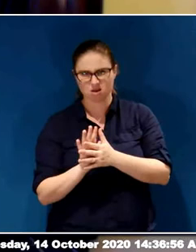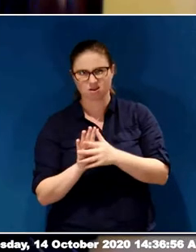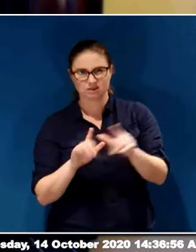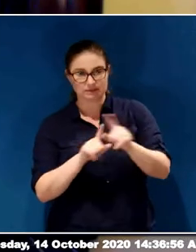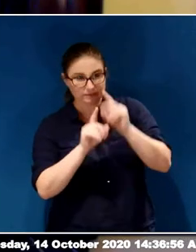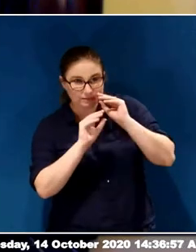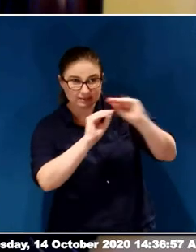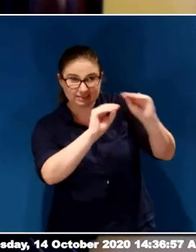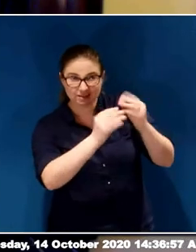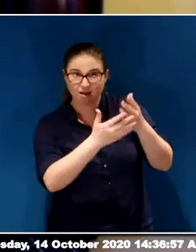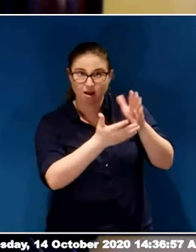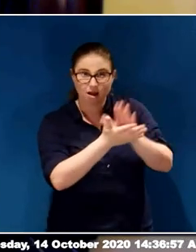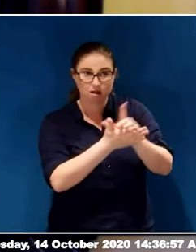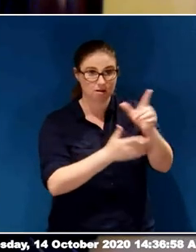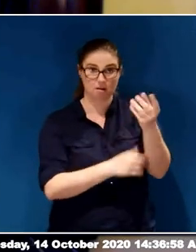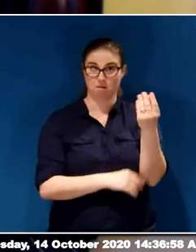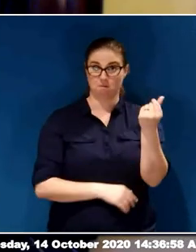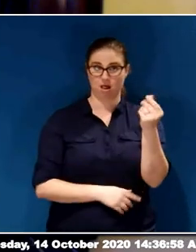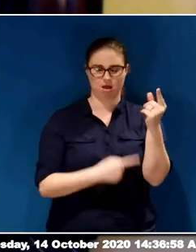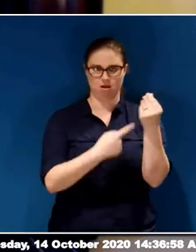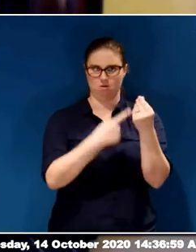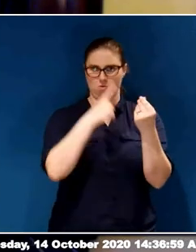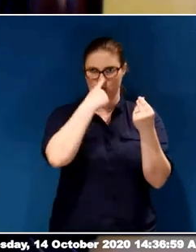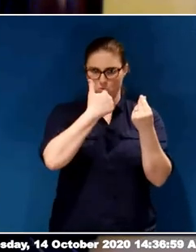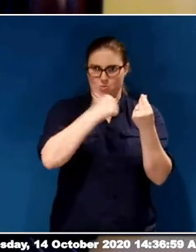tangible difference to equity in the school and outcomes.